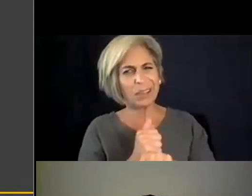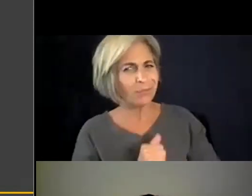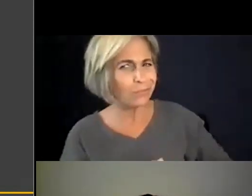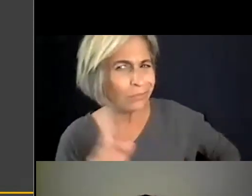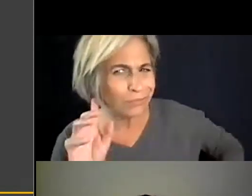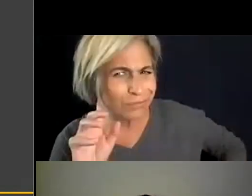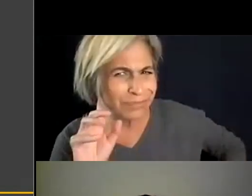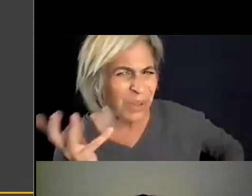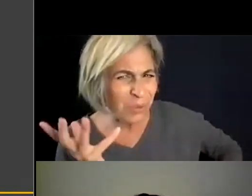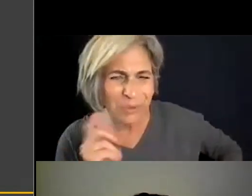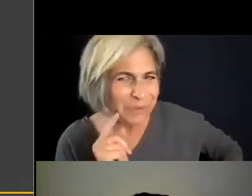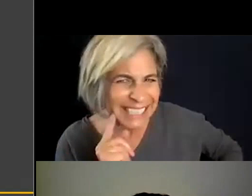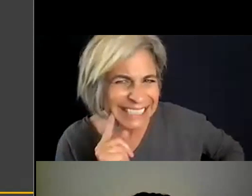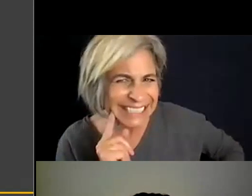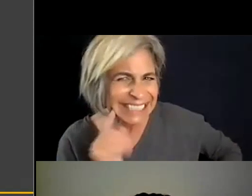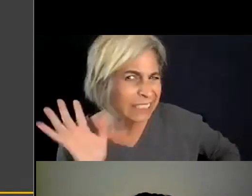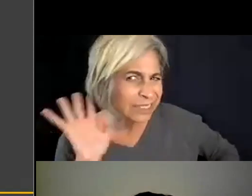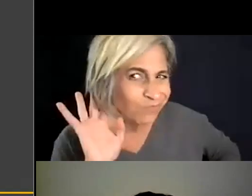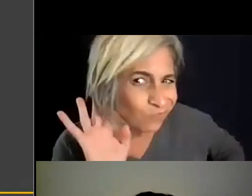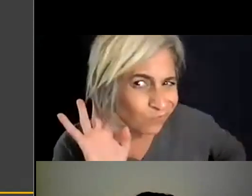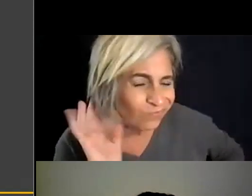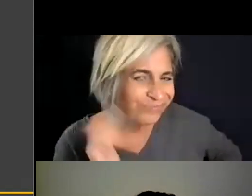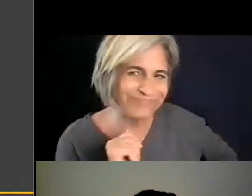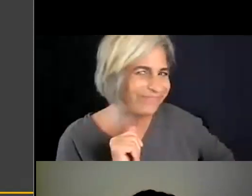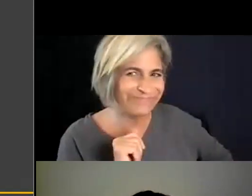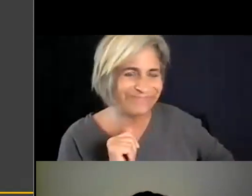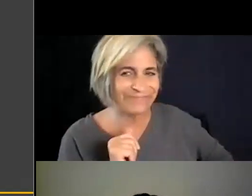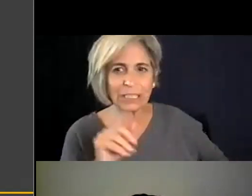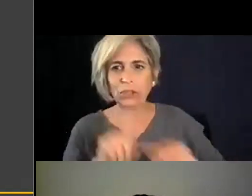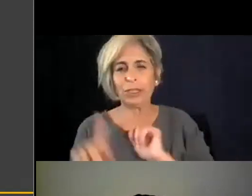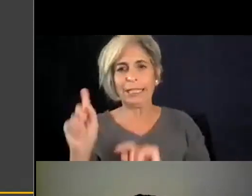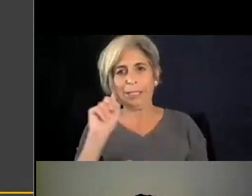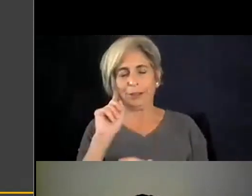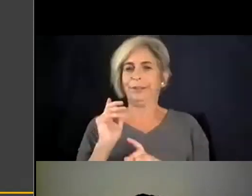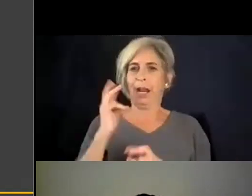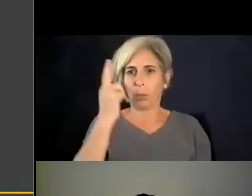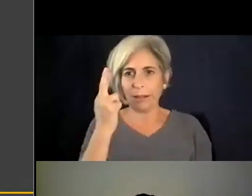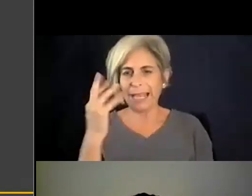I'd put my ears close to the speakerphone as I could get it.